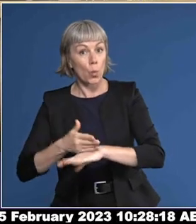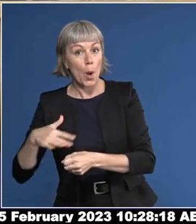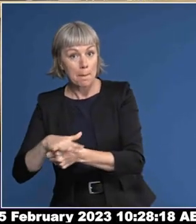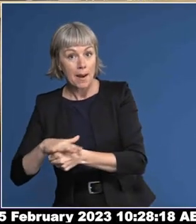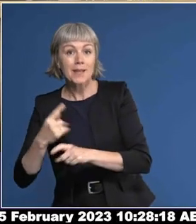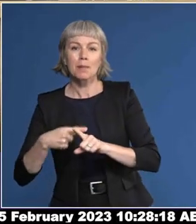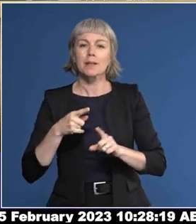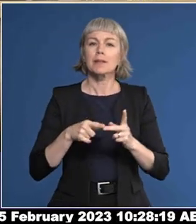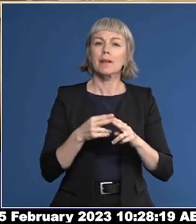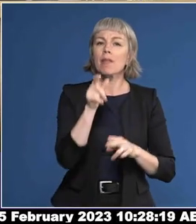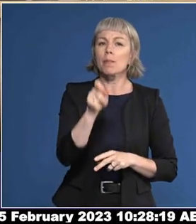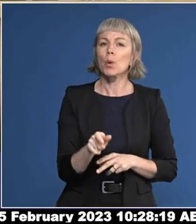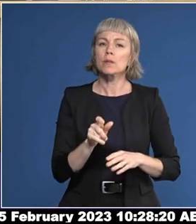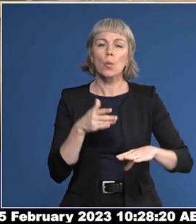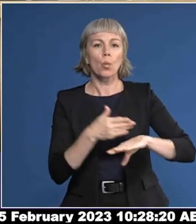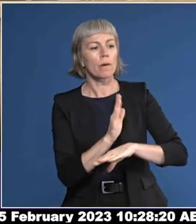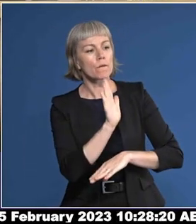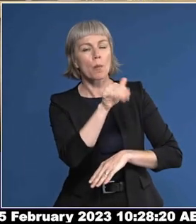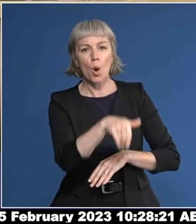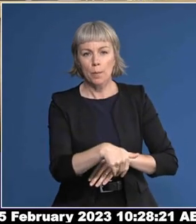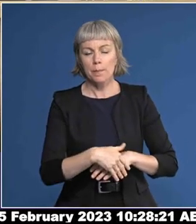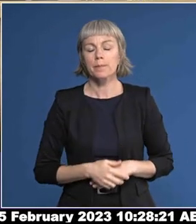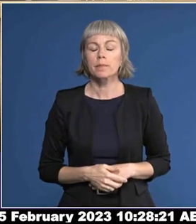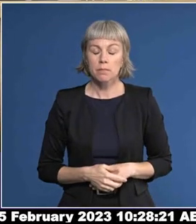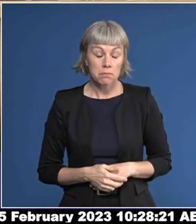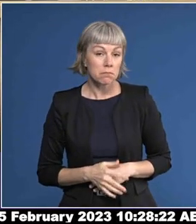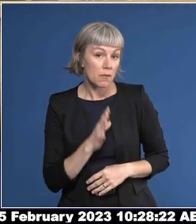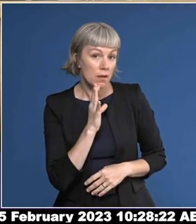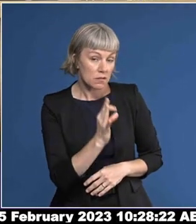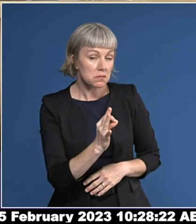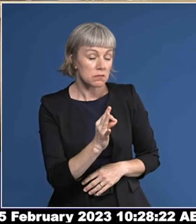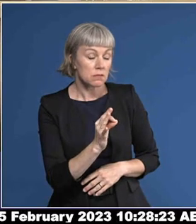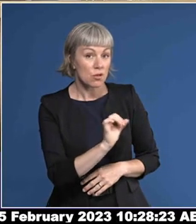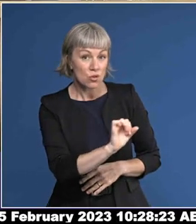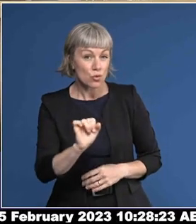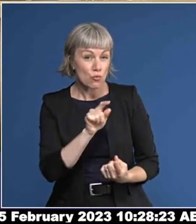Do all of you in your recruitment practices have position descriptions that set out